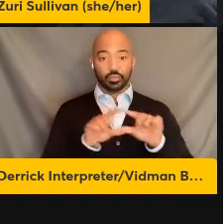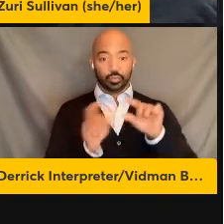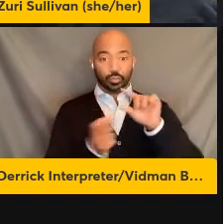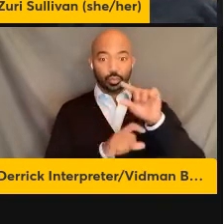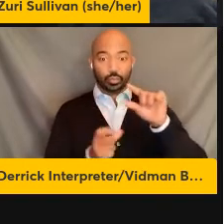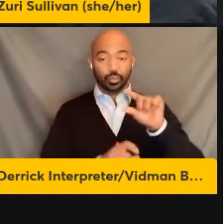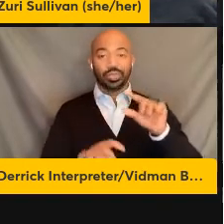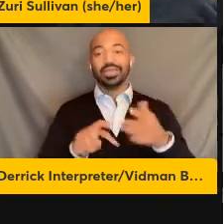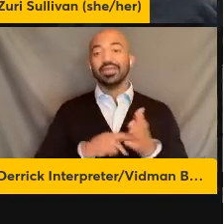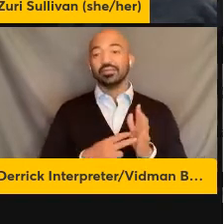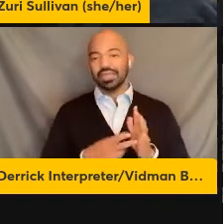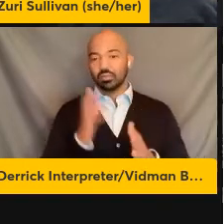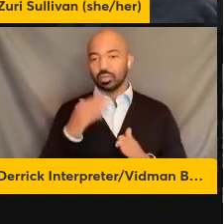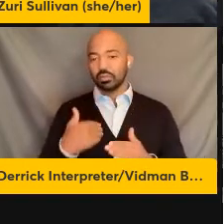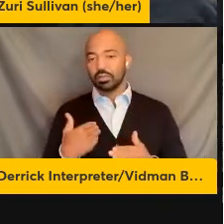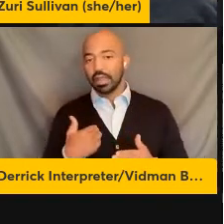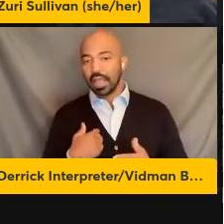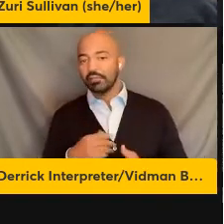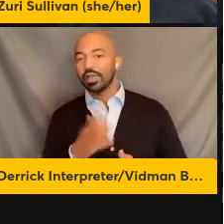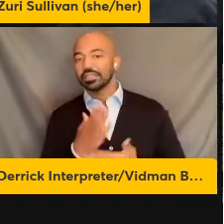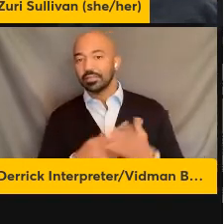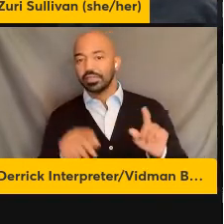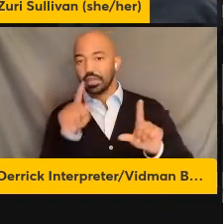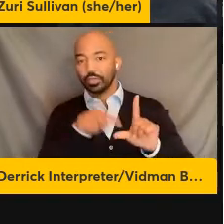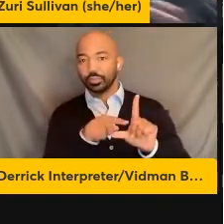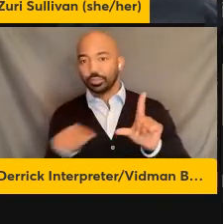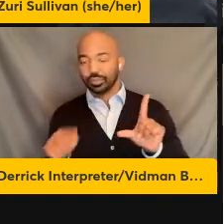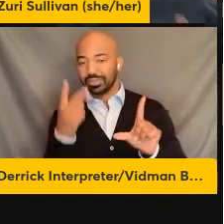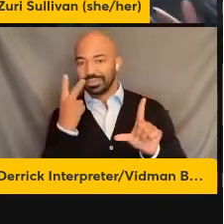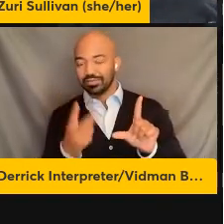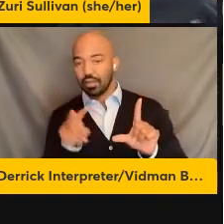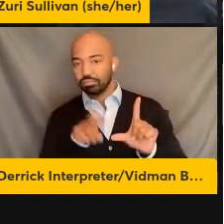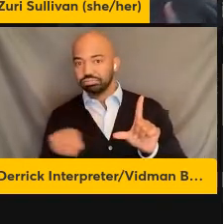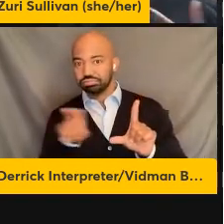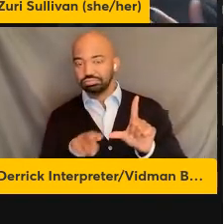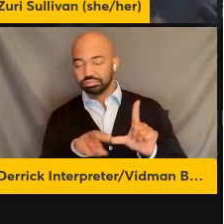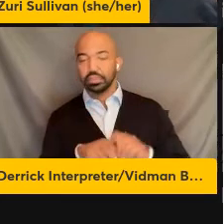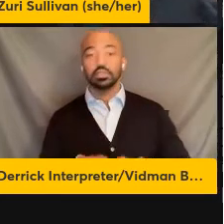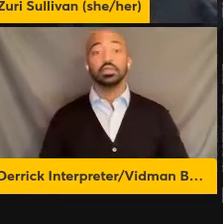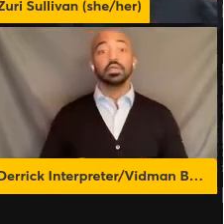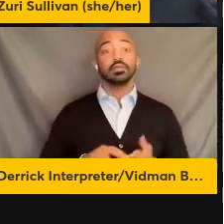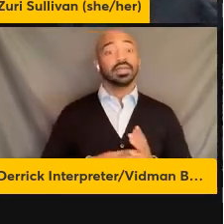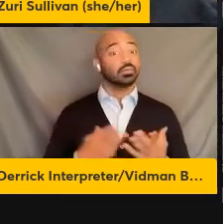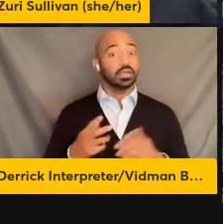transcriptional changes that we observe. And this is the first demonstration that diet can actually alter the cellular